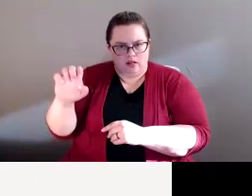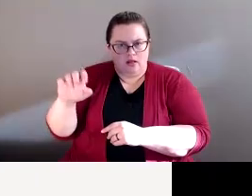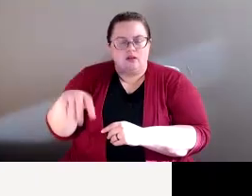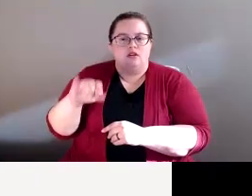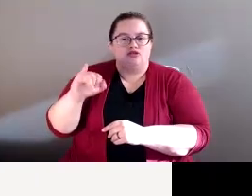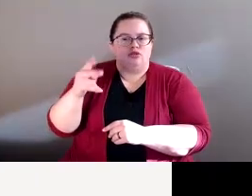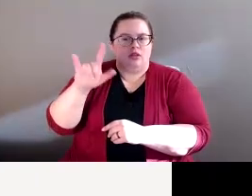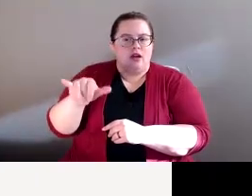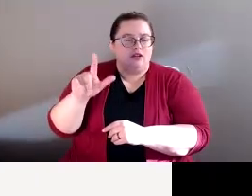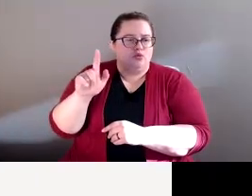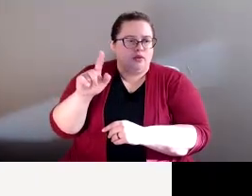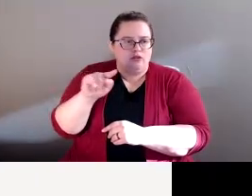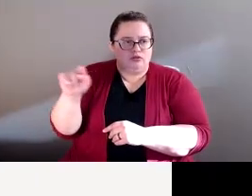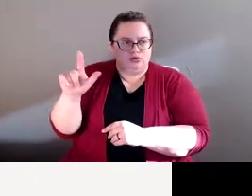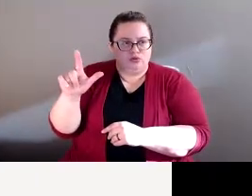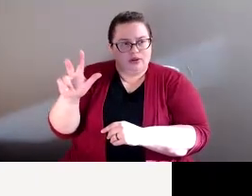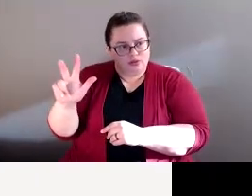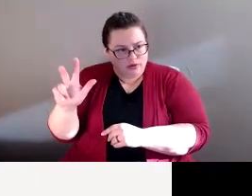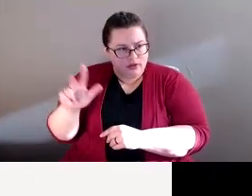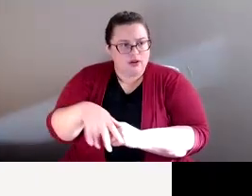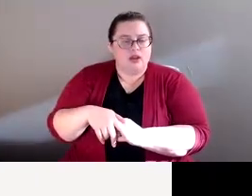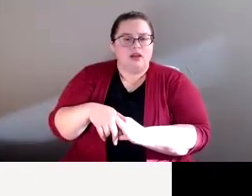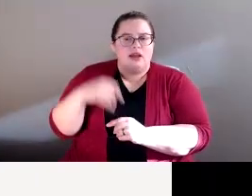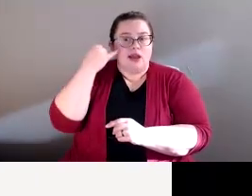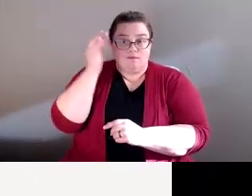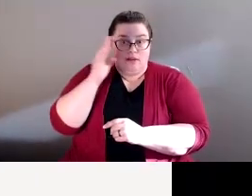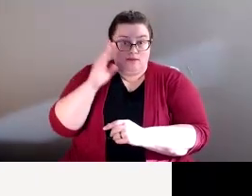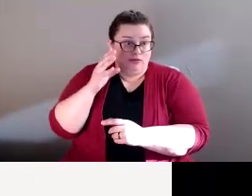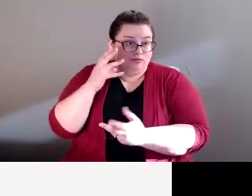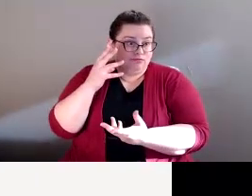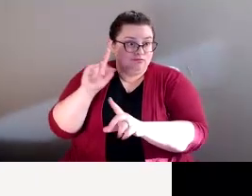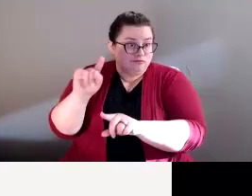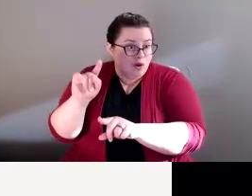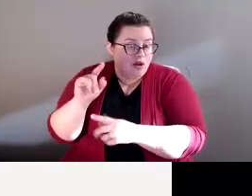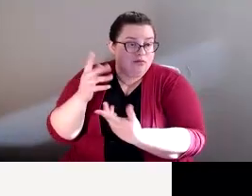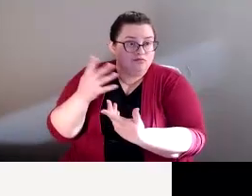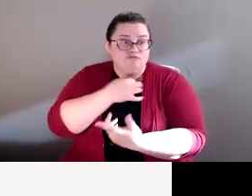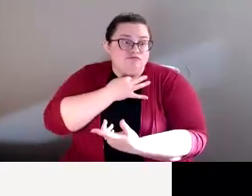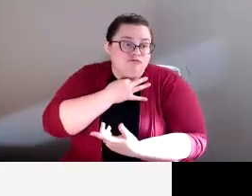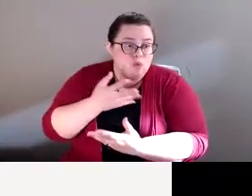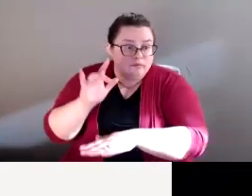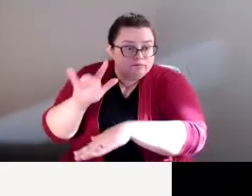if you've never been to an InstructureCon or if you're interested, you know, feel free to take a look at that.